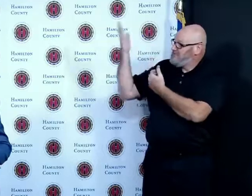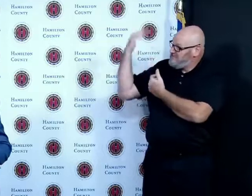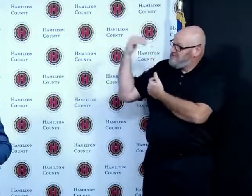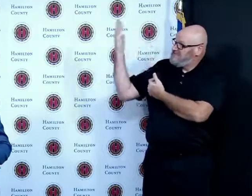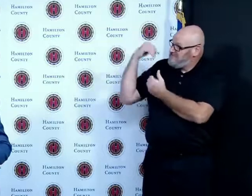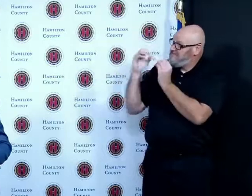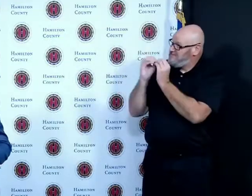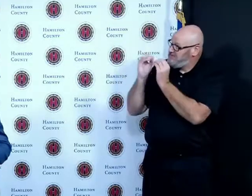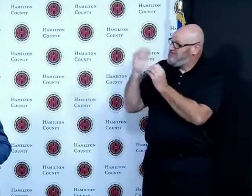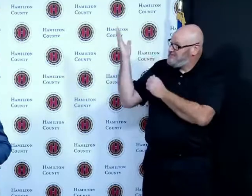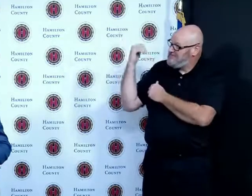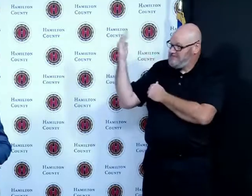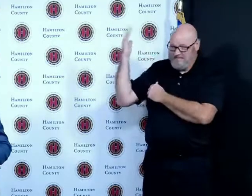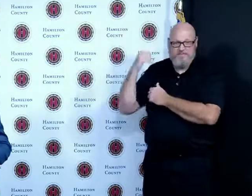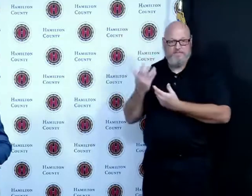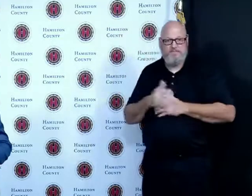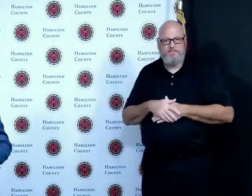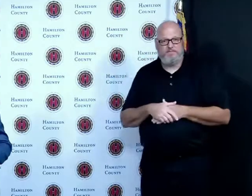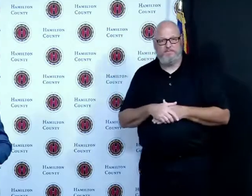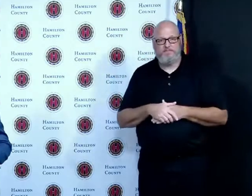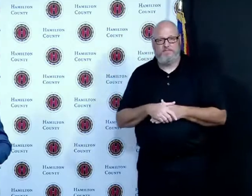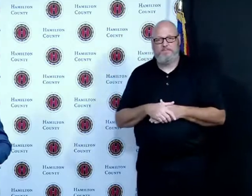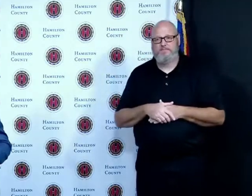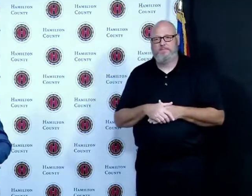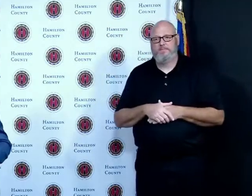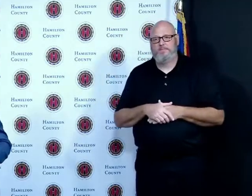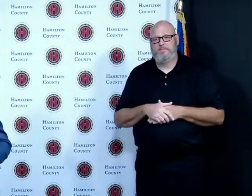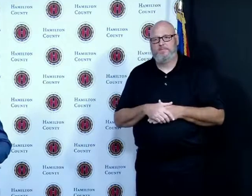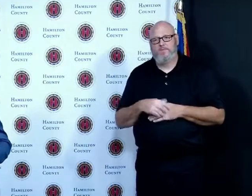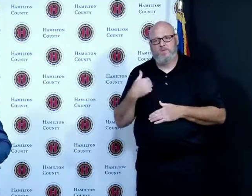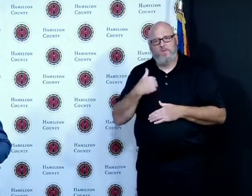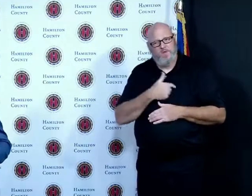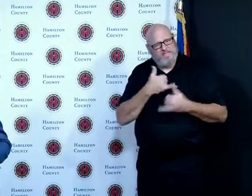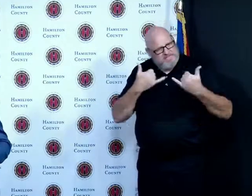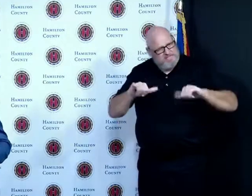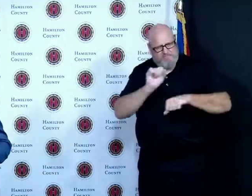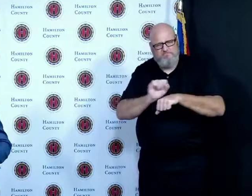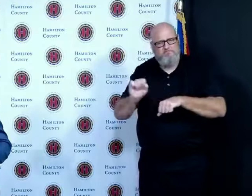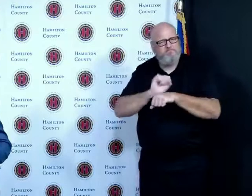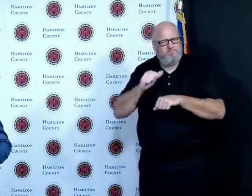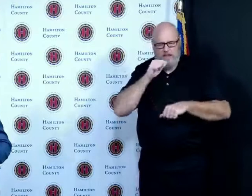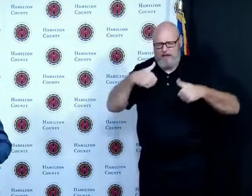continue in the weeks to come and we will continue to do our best in making sure we get doses out to